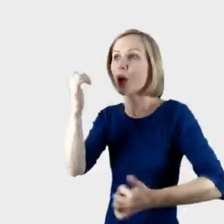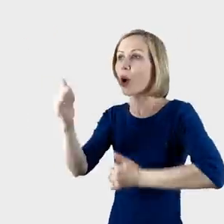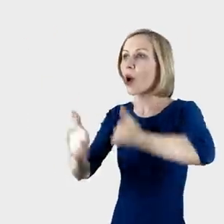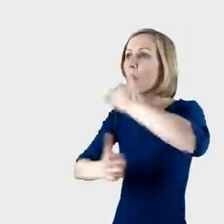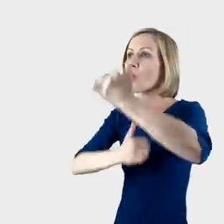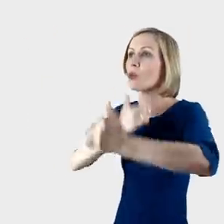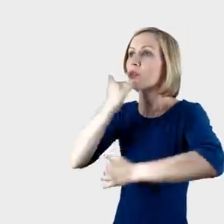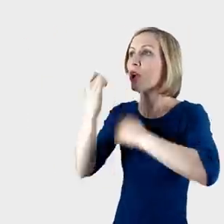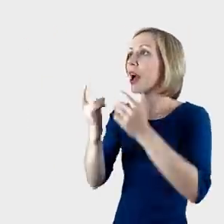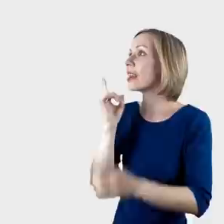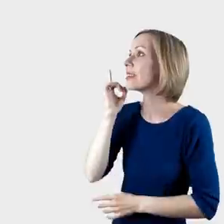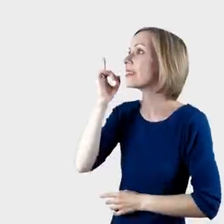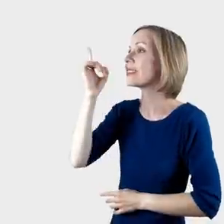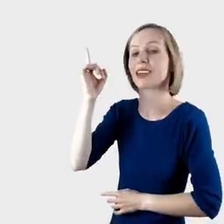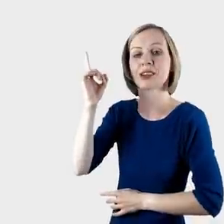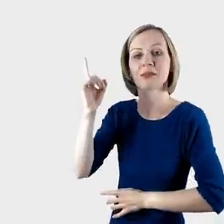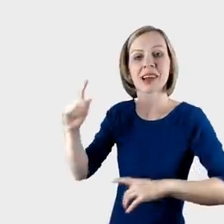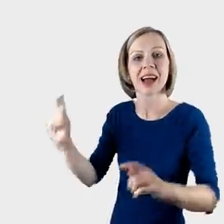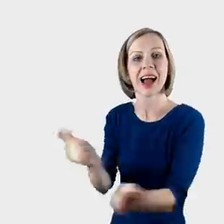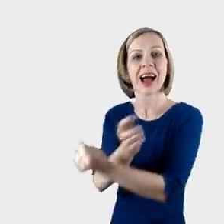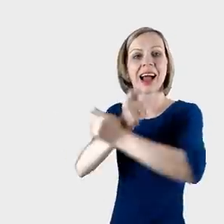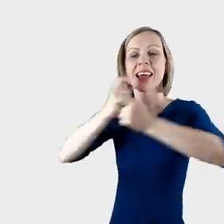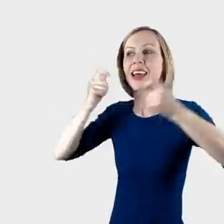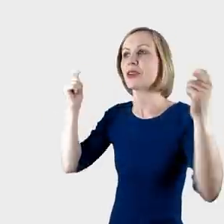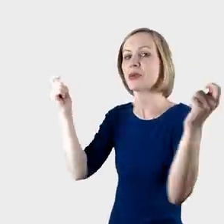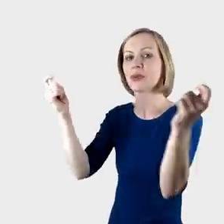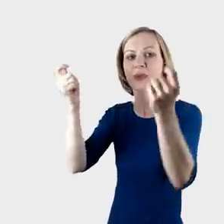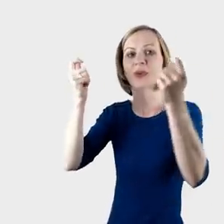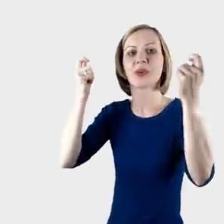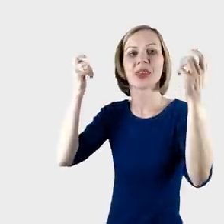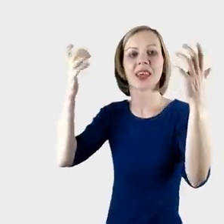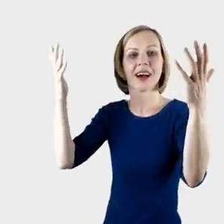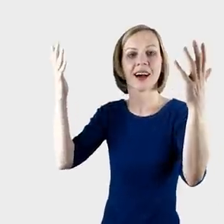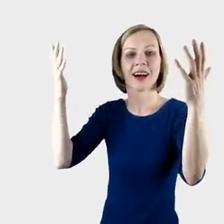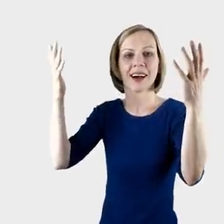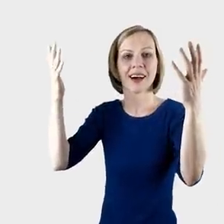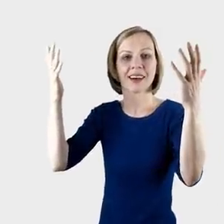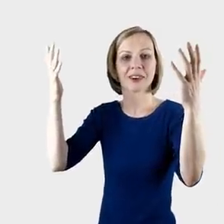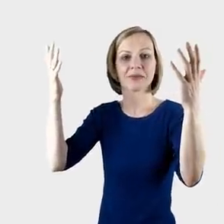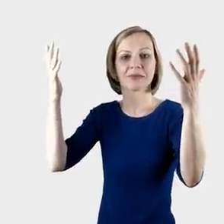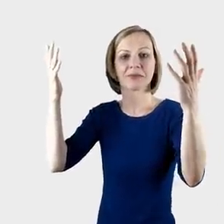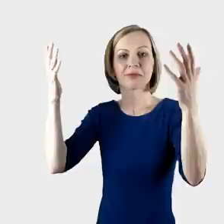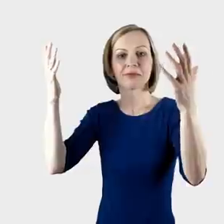O praise him, alleluia